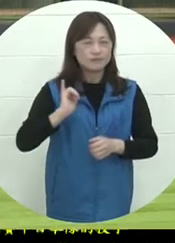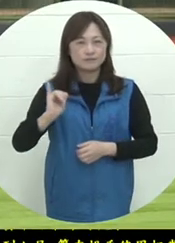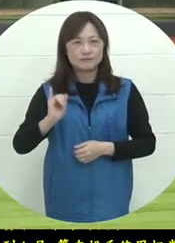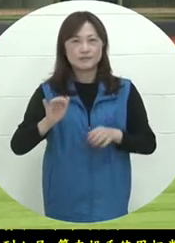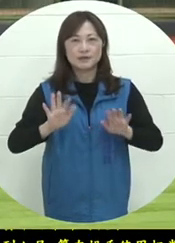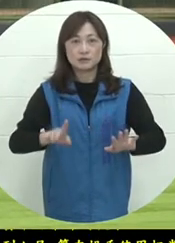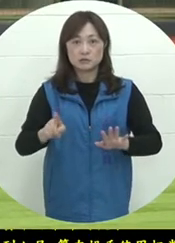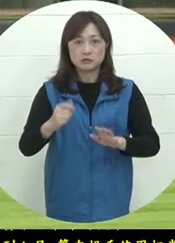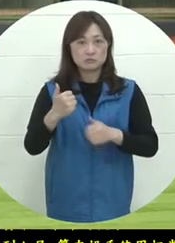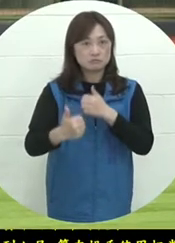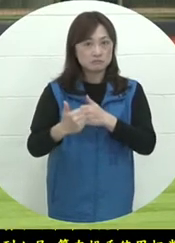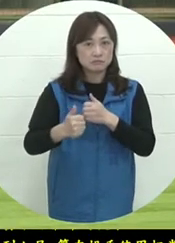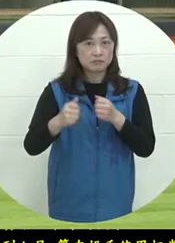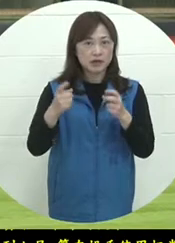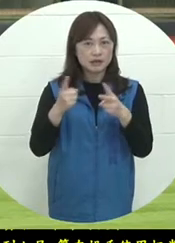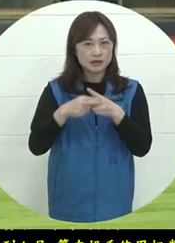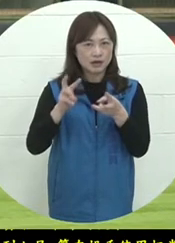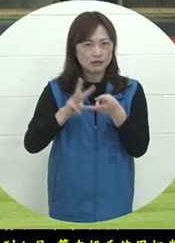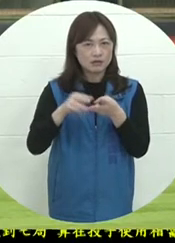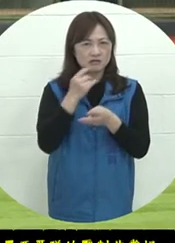can also find the same content,